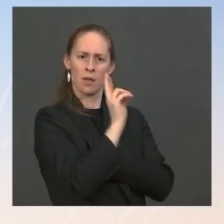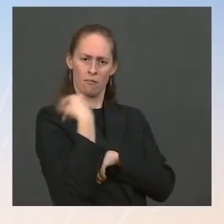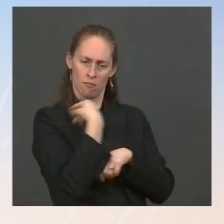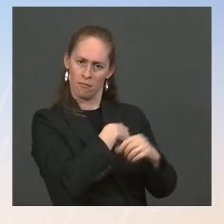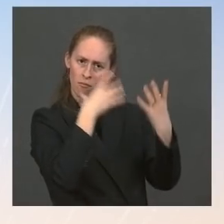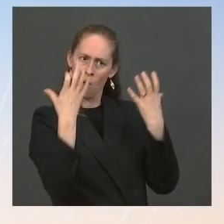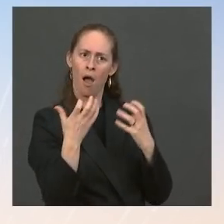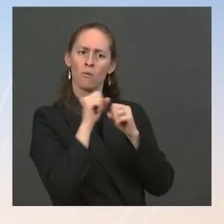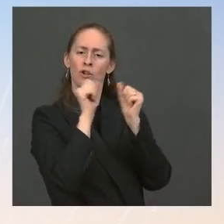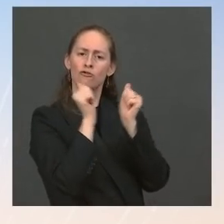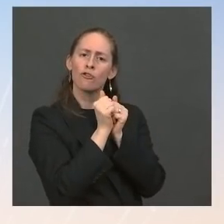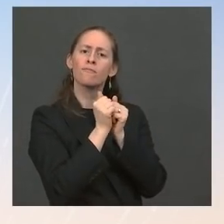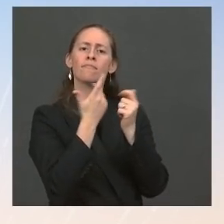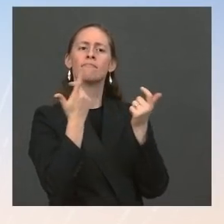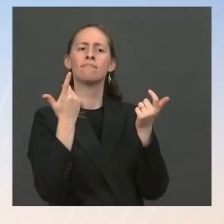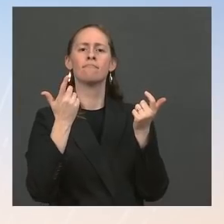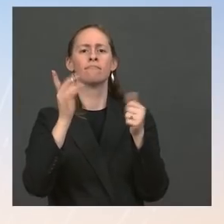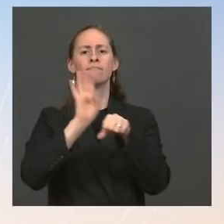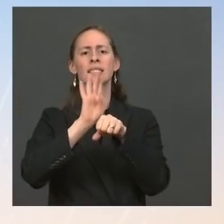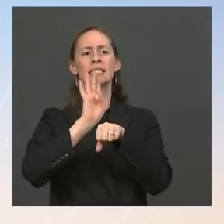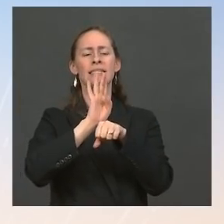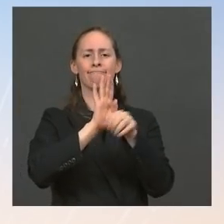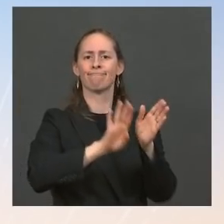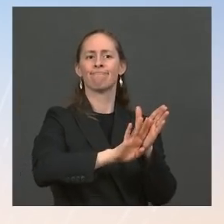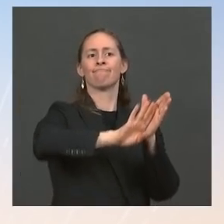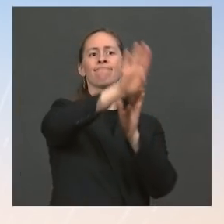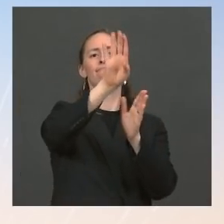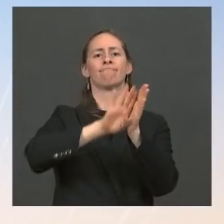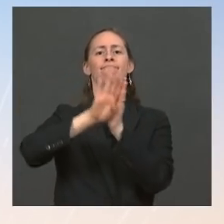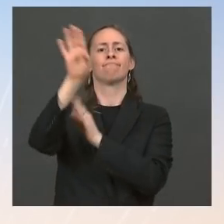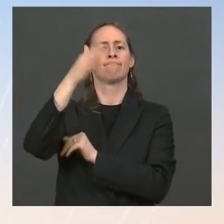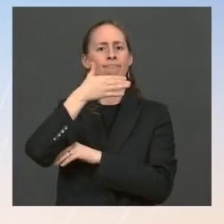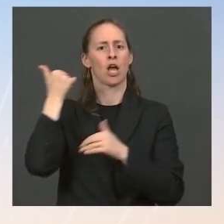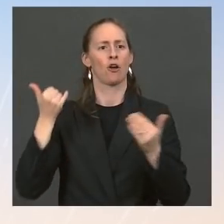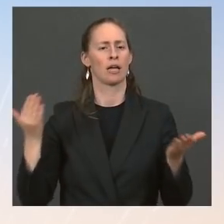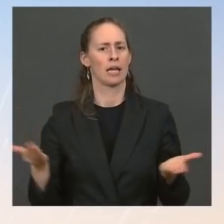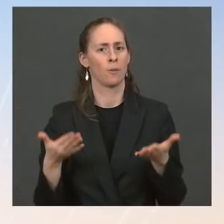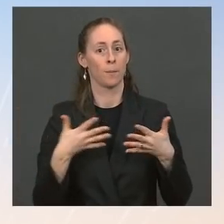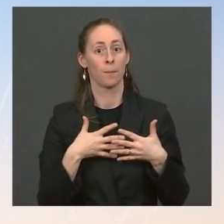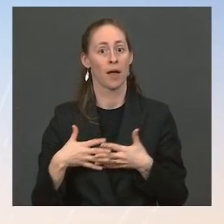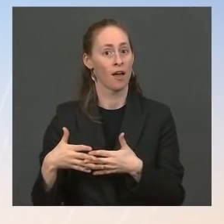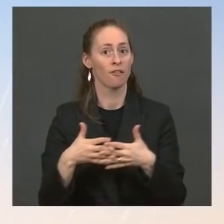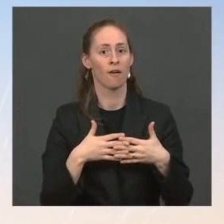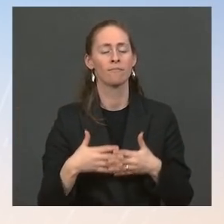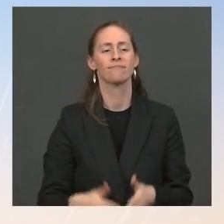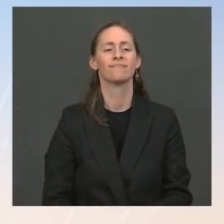and make us more competitive here in the United States. I would say, though, that the reason why the infrastructure bill